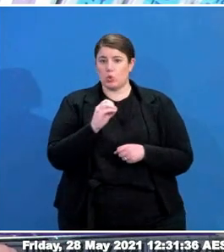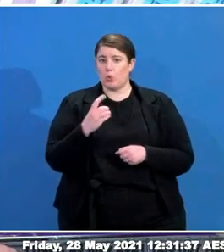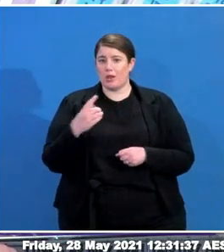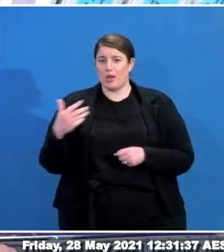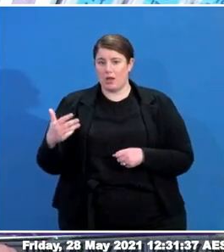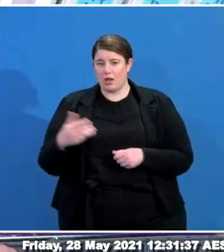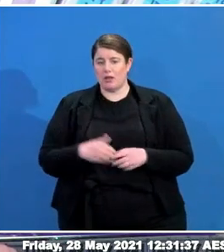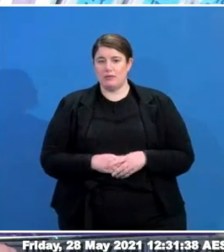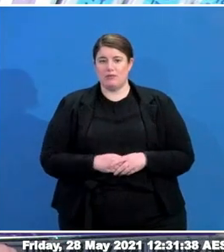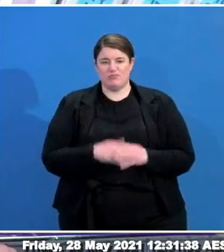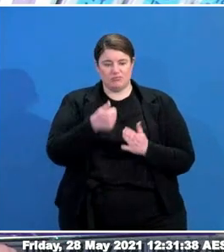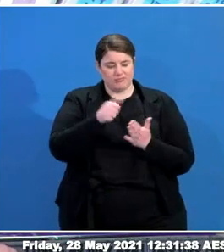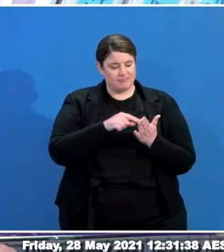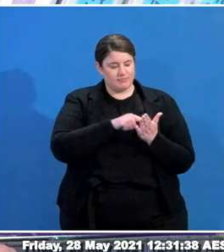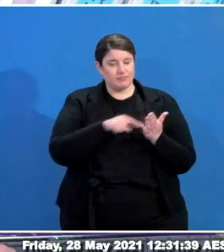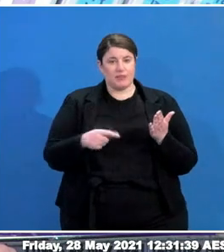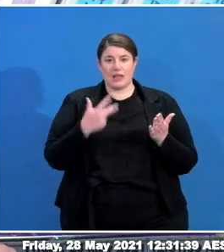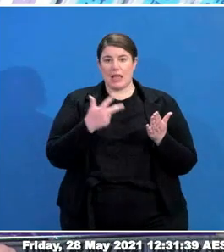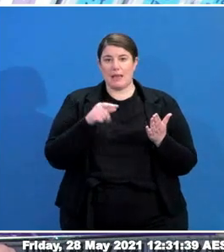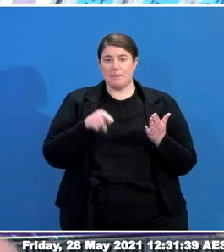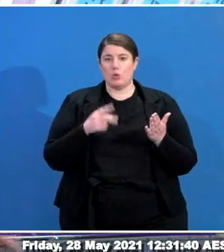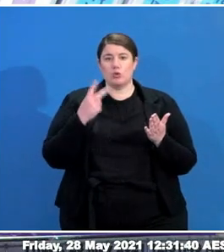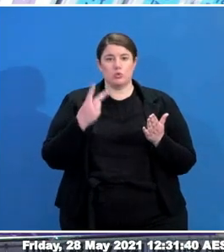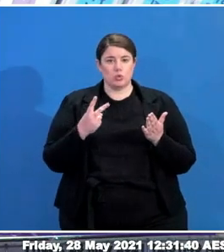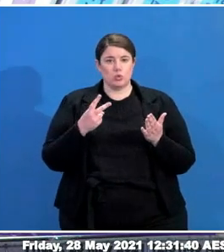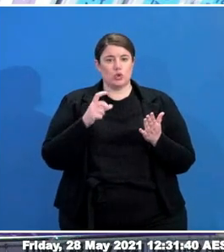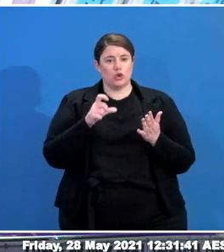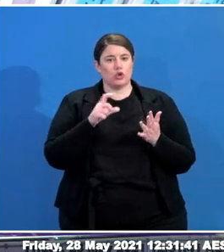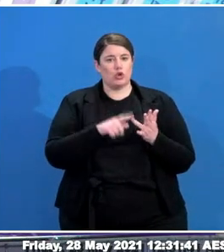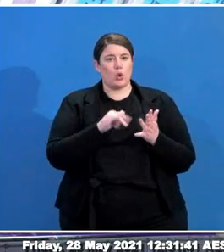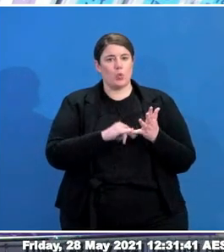And agenda item 8.2, "CoSec/Corporate Report"? Yes.